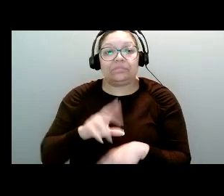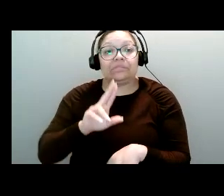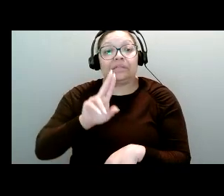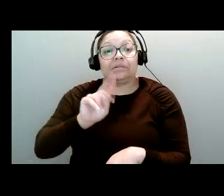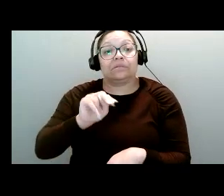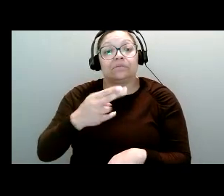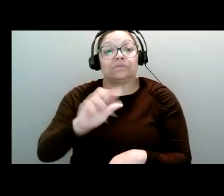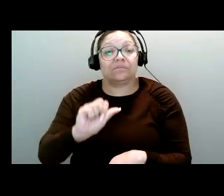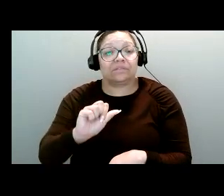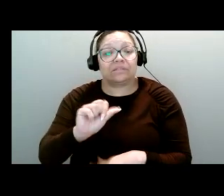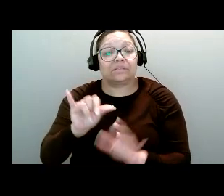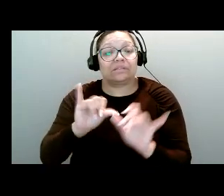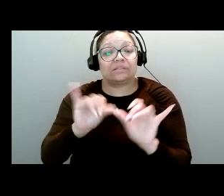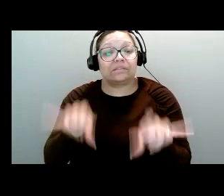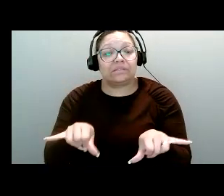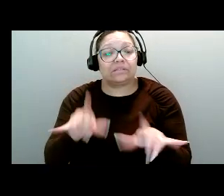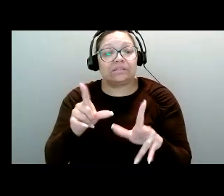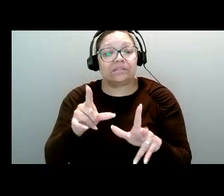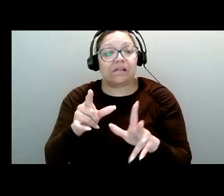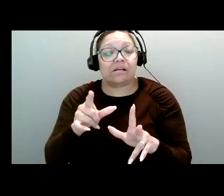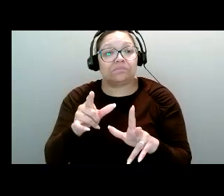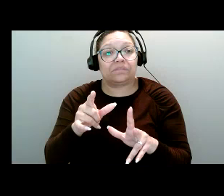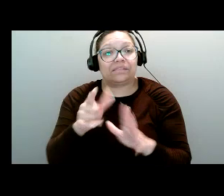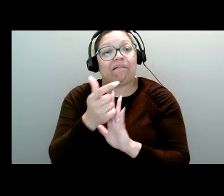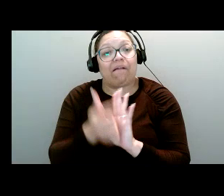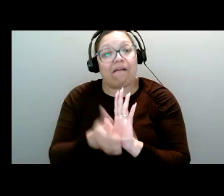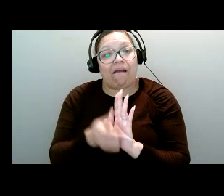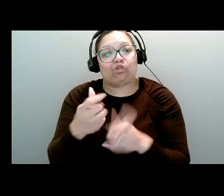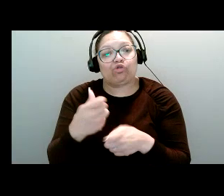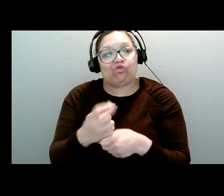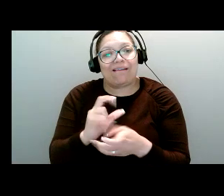created the last of these 62 areas.